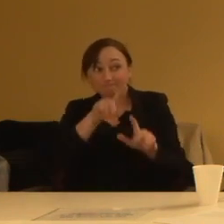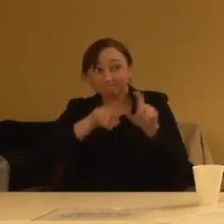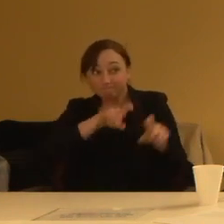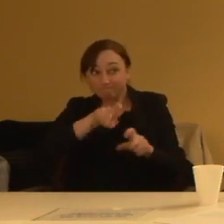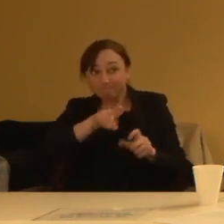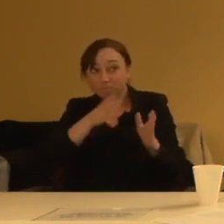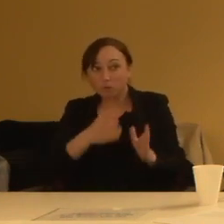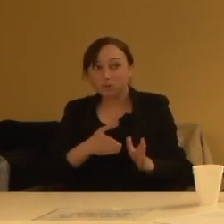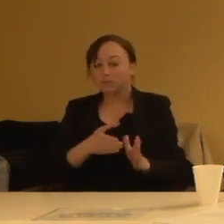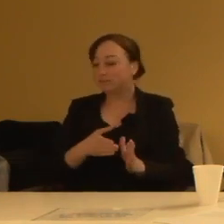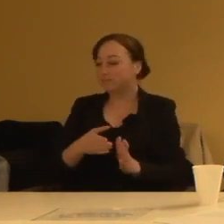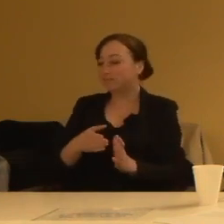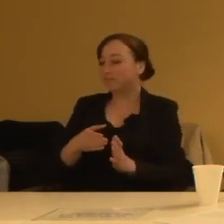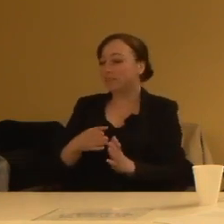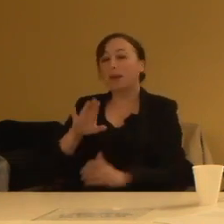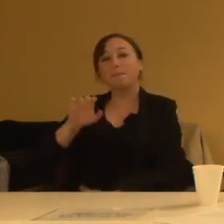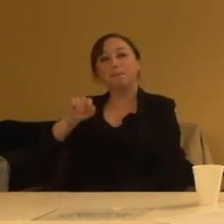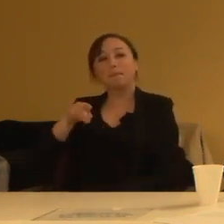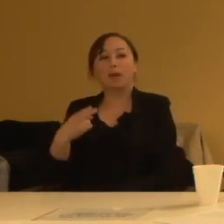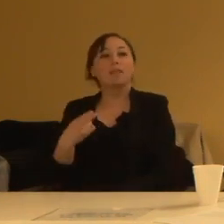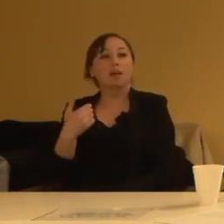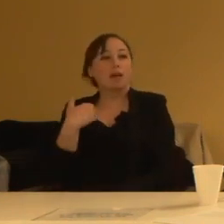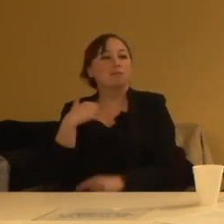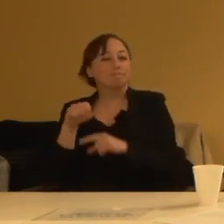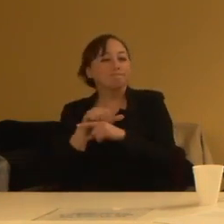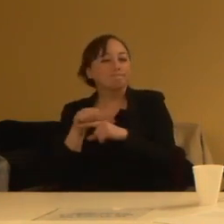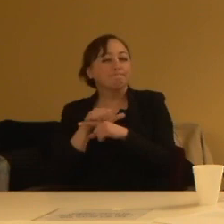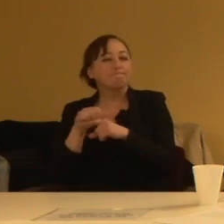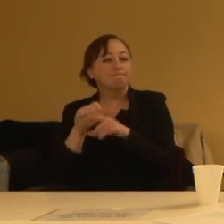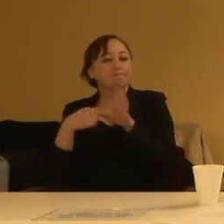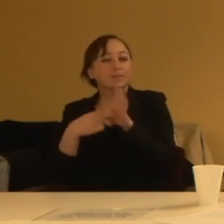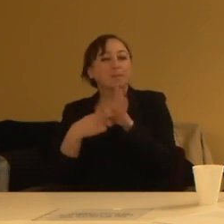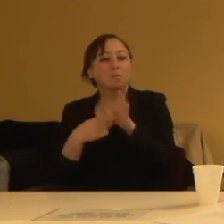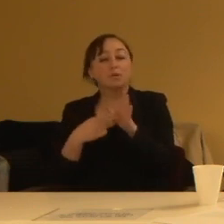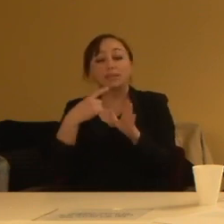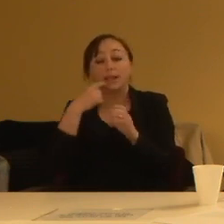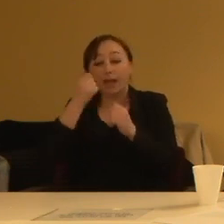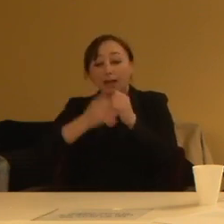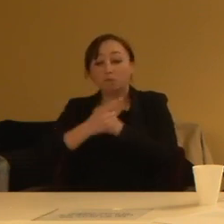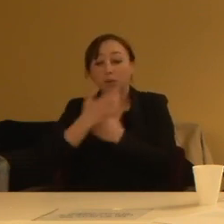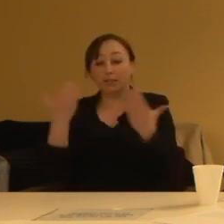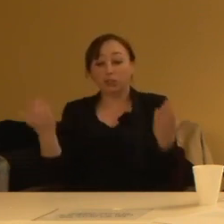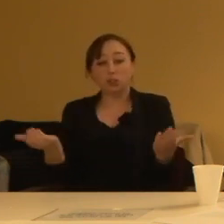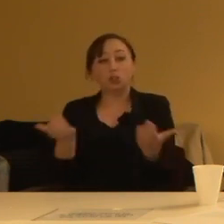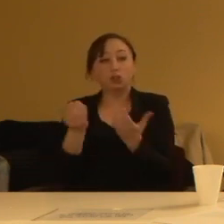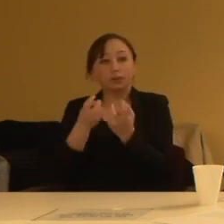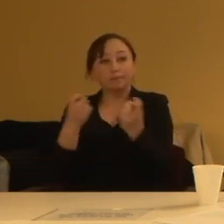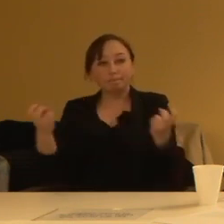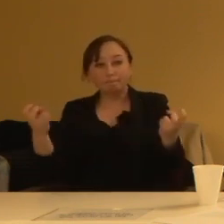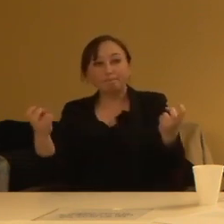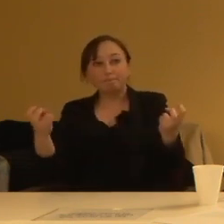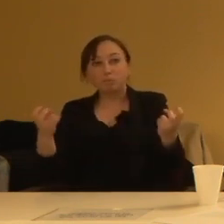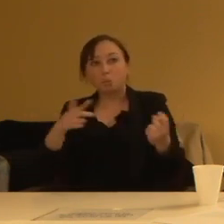And so then like Beth goes through this exercise with us and says, "Everyone who is in this space who identifies as a dramaturge, raise your hand."